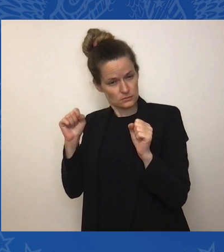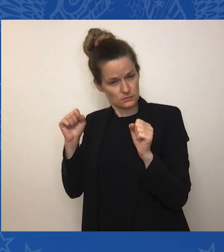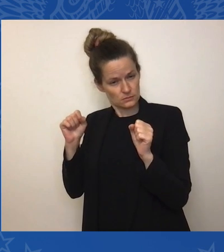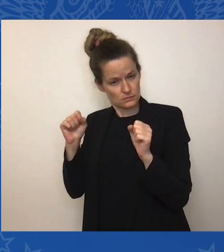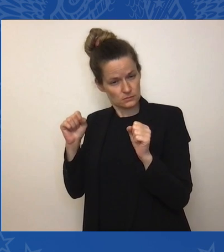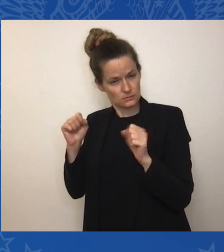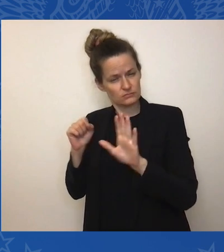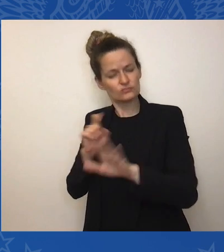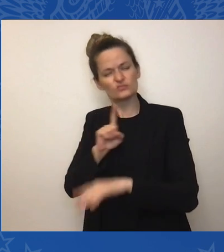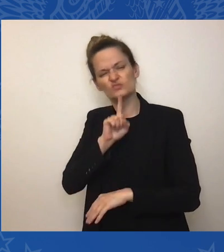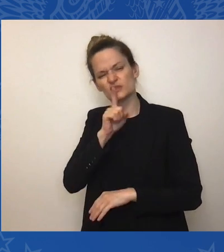And I had no interest whatsoever.